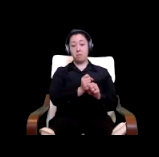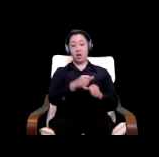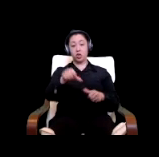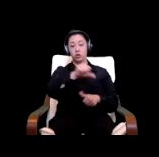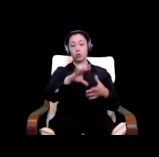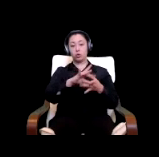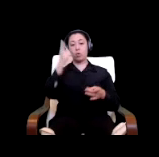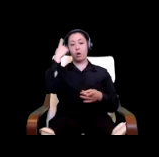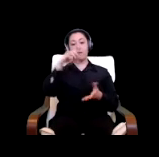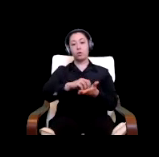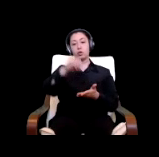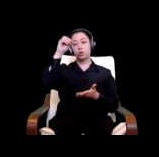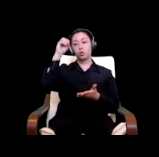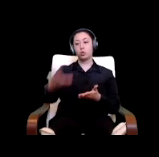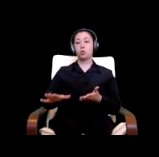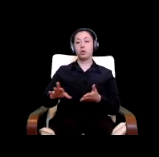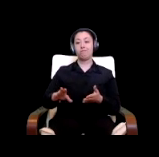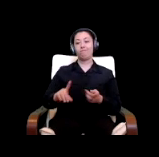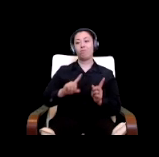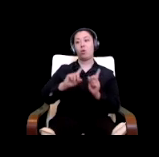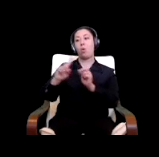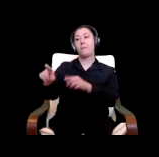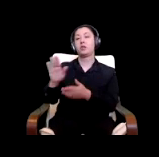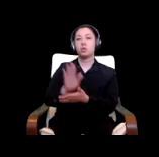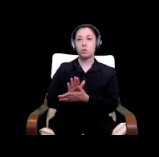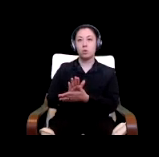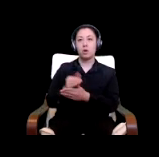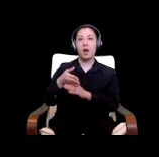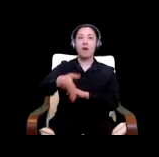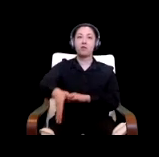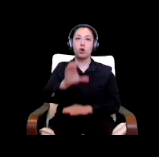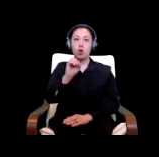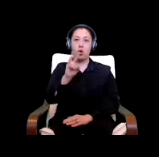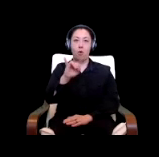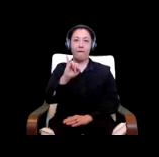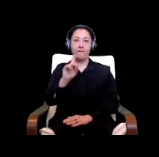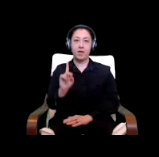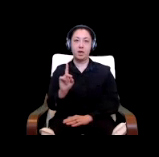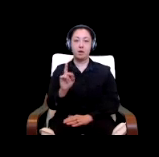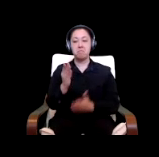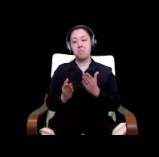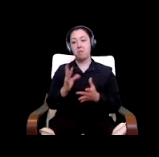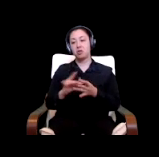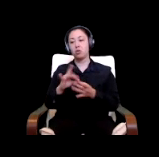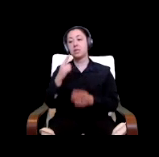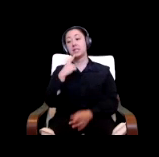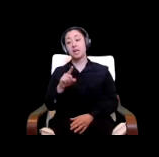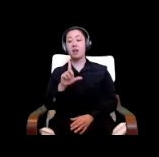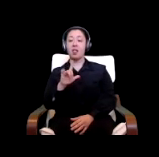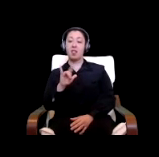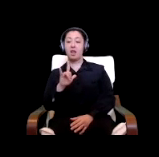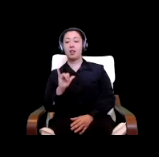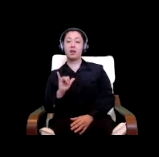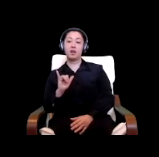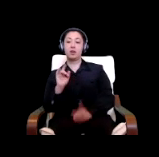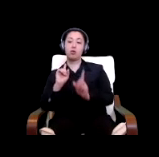in light of COVID, the story might say, oh Lily is going back to school in September.